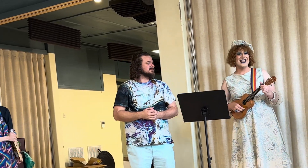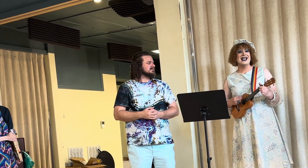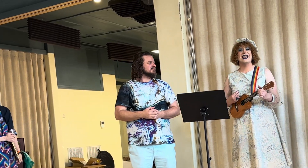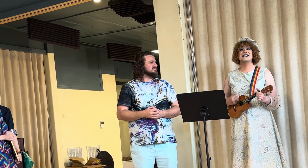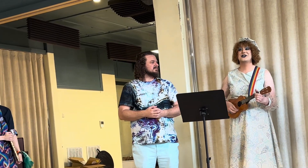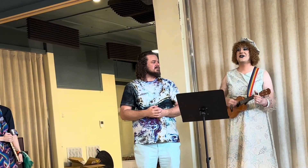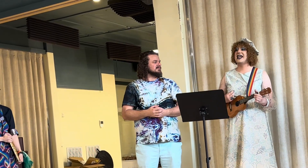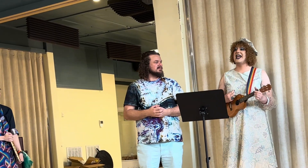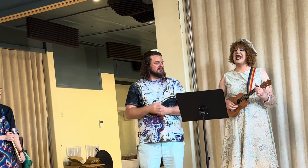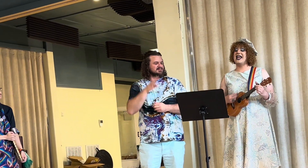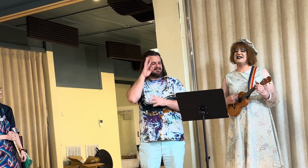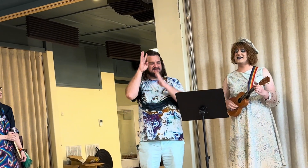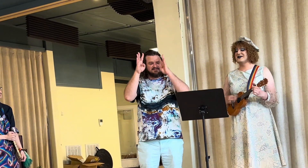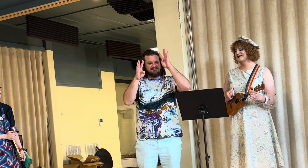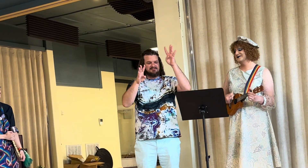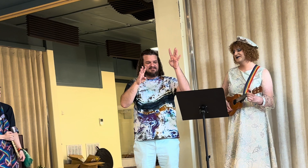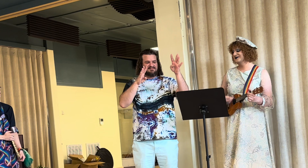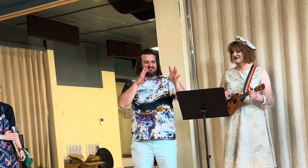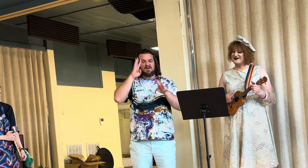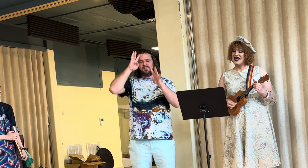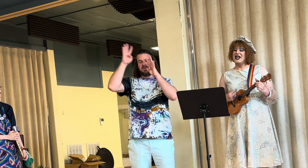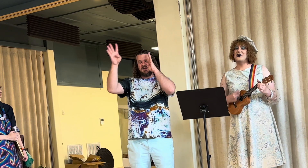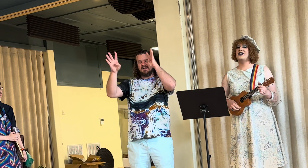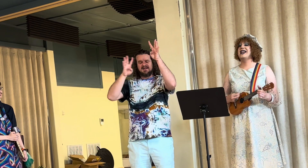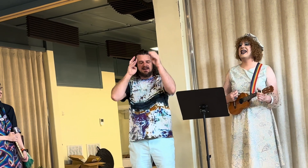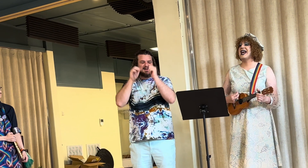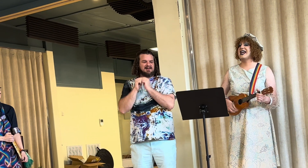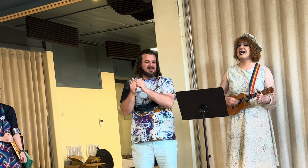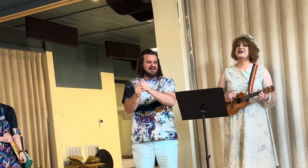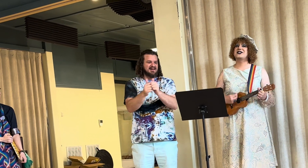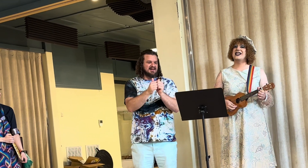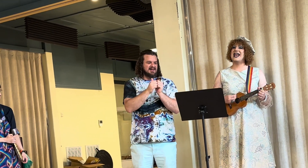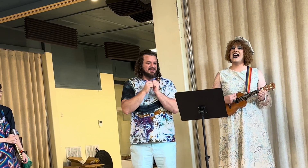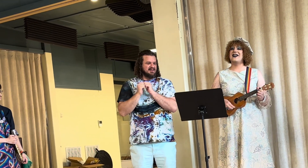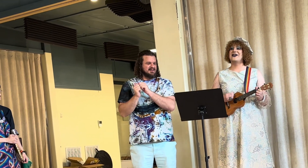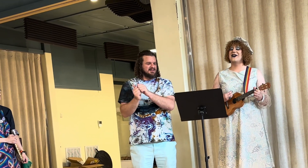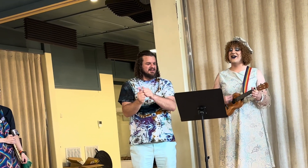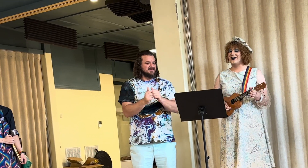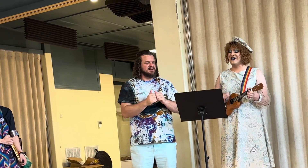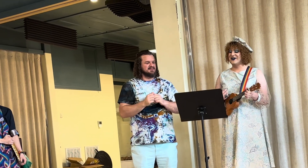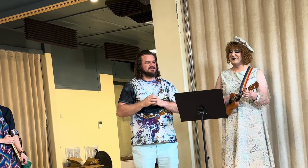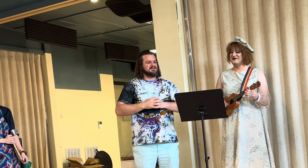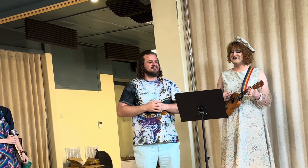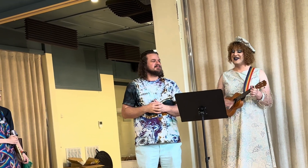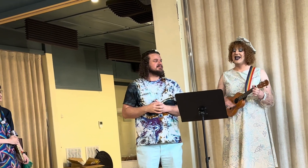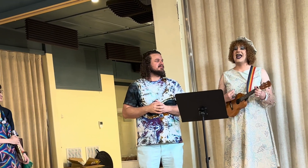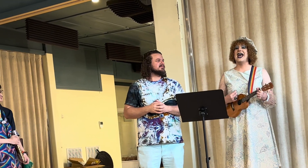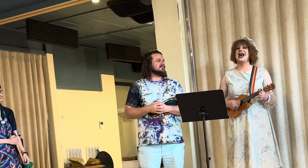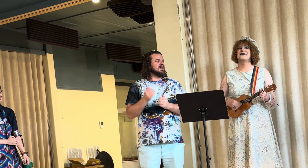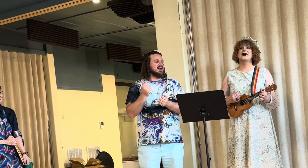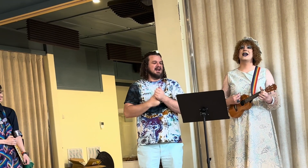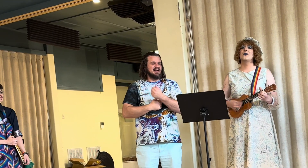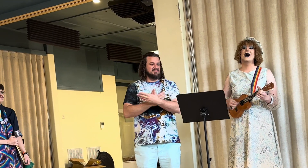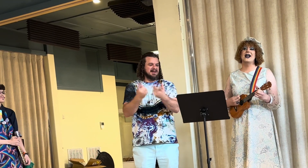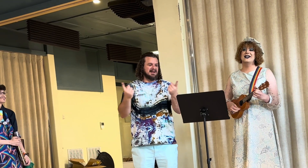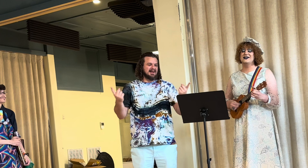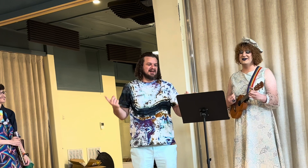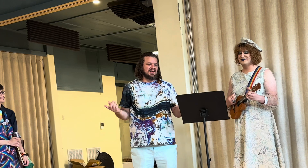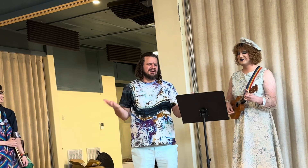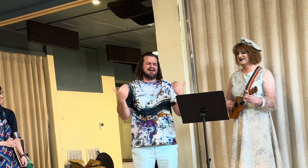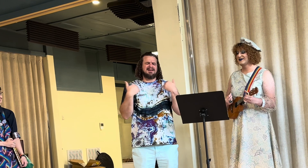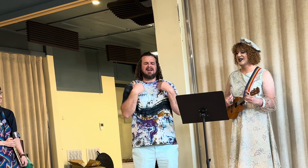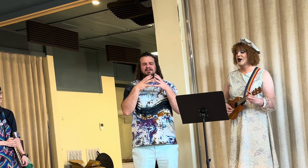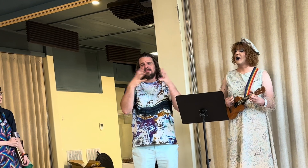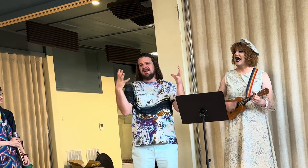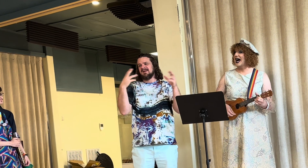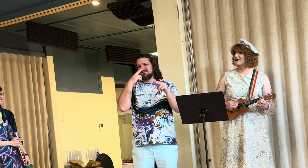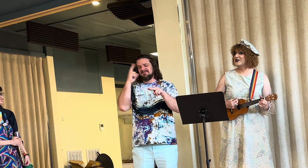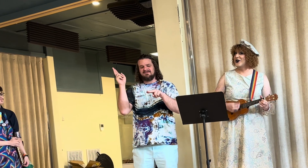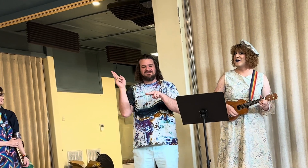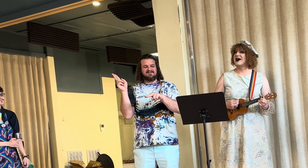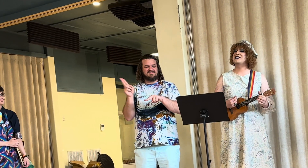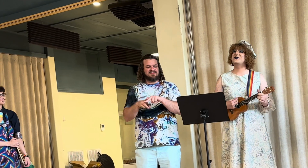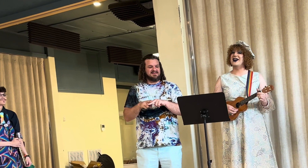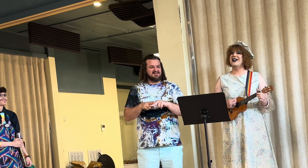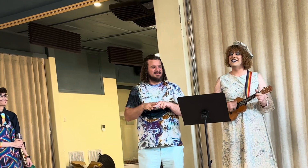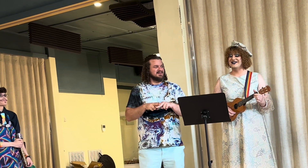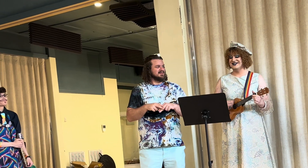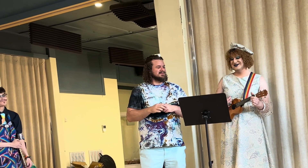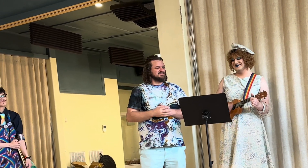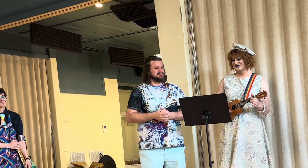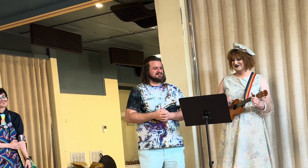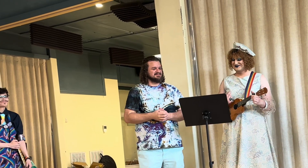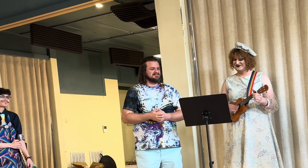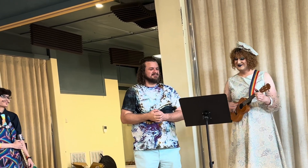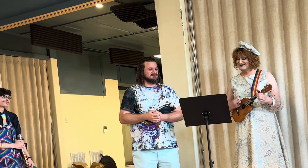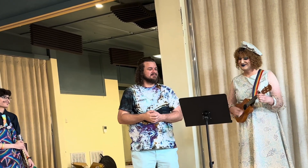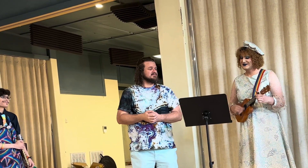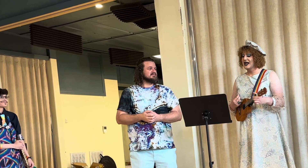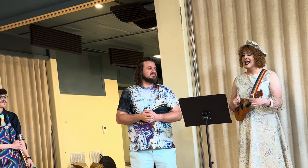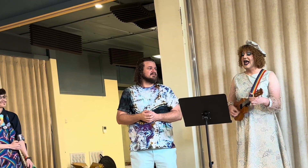Let's create, create together. Everyone, we'll have so much fun.